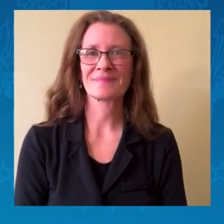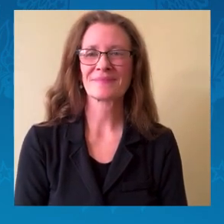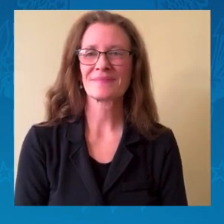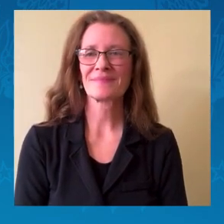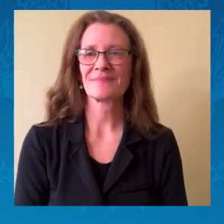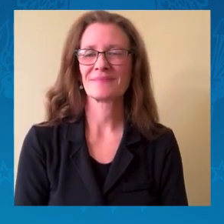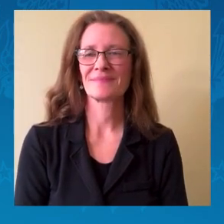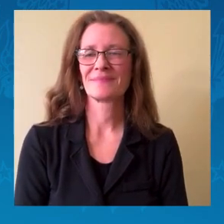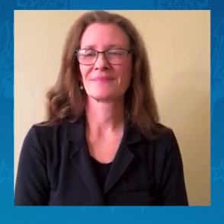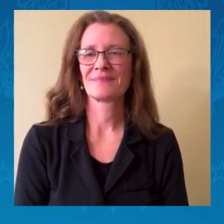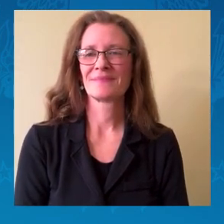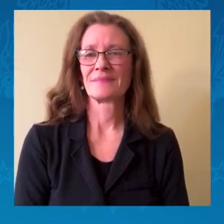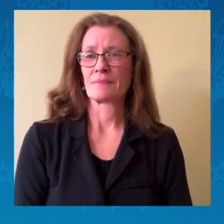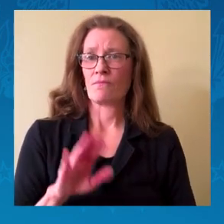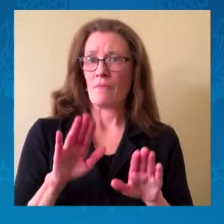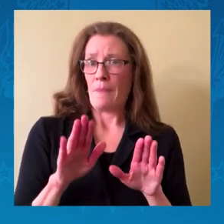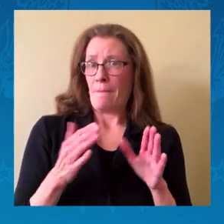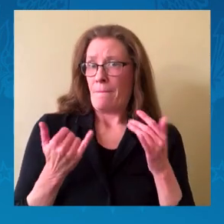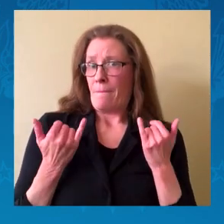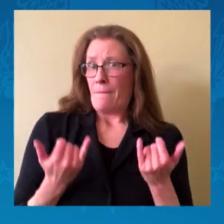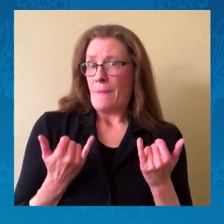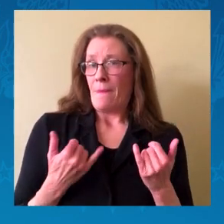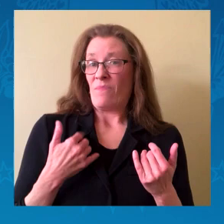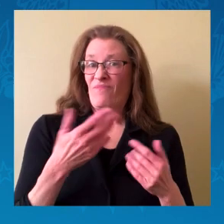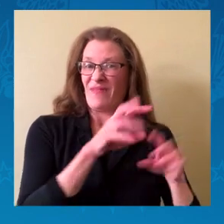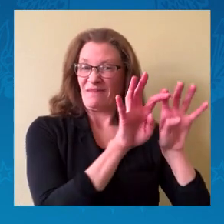I'd just point out that that obvious priorities